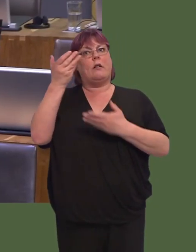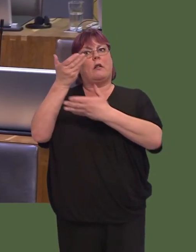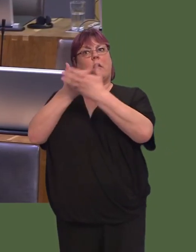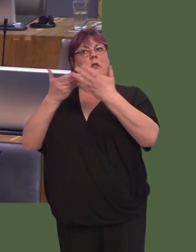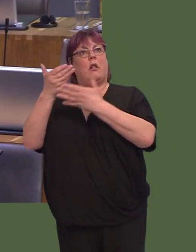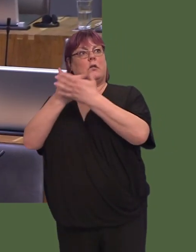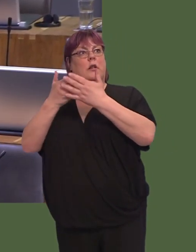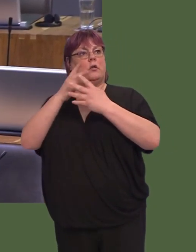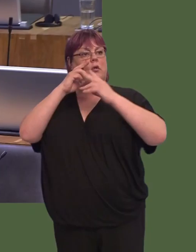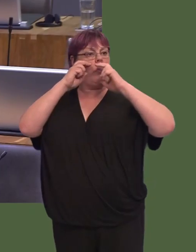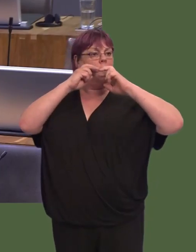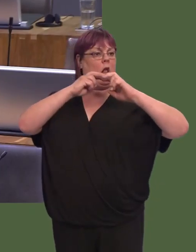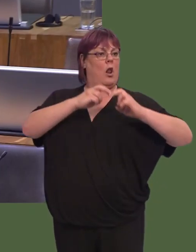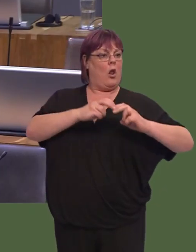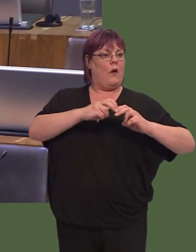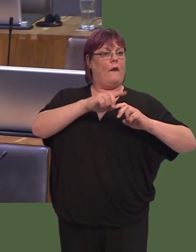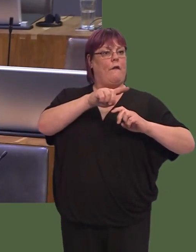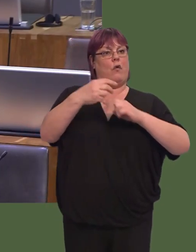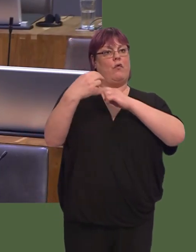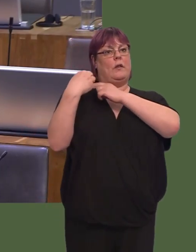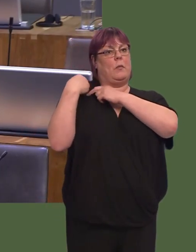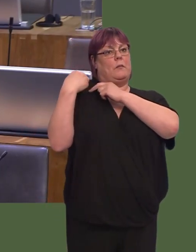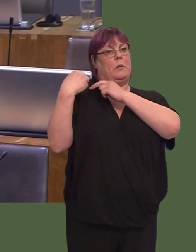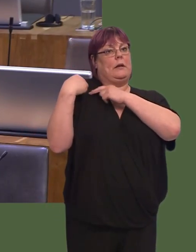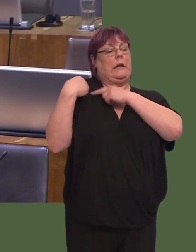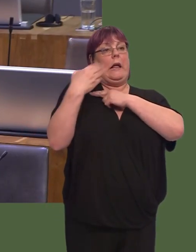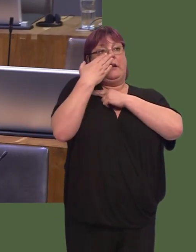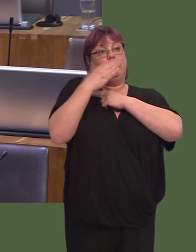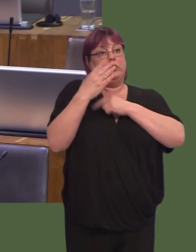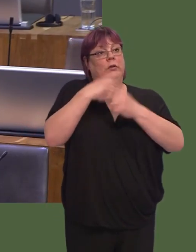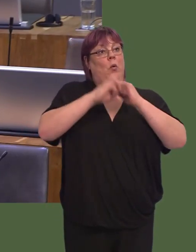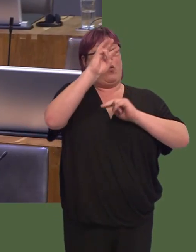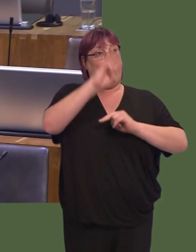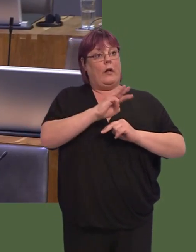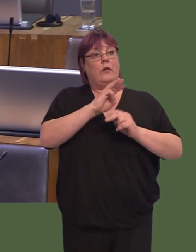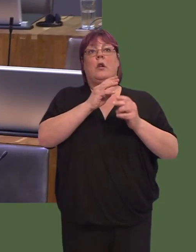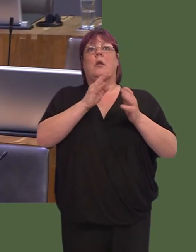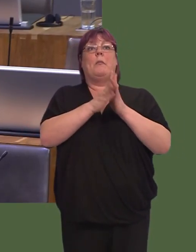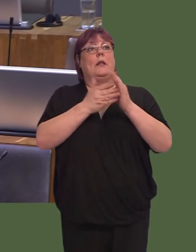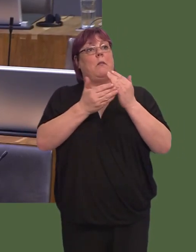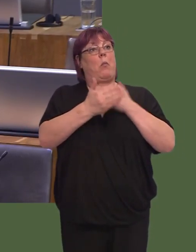for extended producer responsibility approaches in Wales, which will help increase recycling and reduce the littering of packaging.